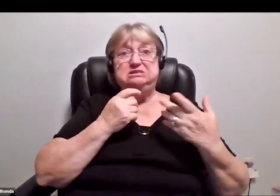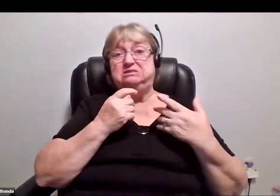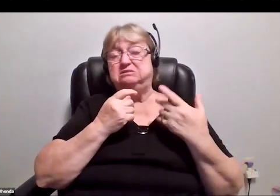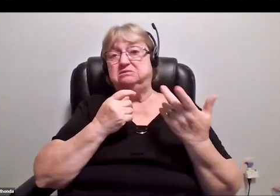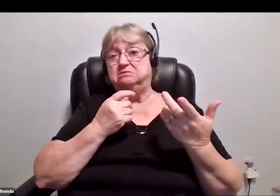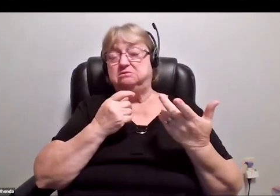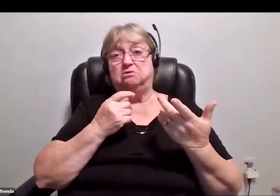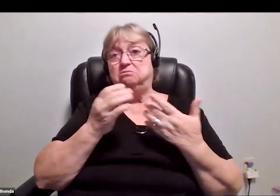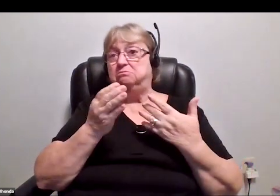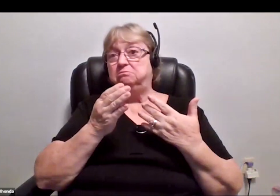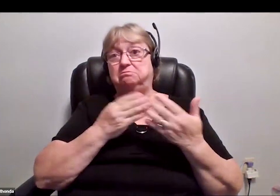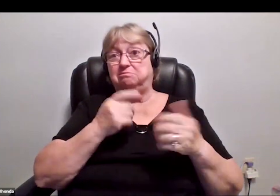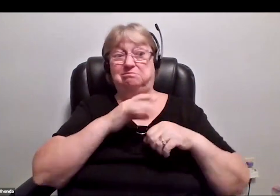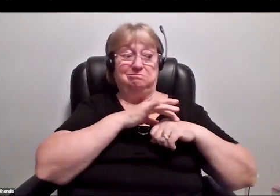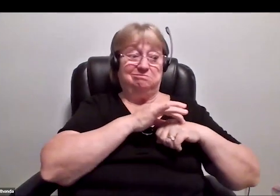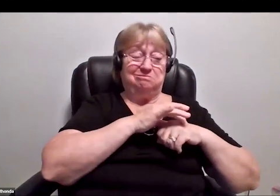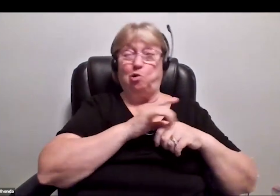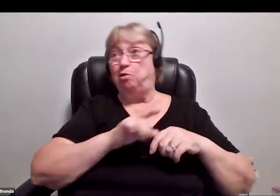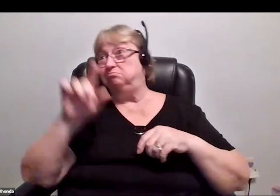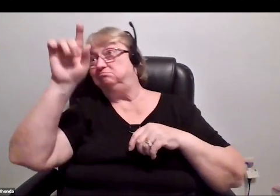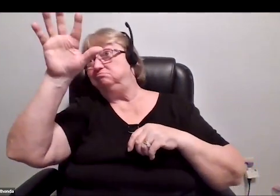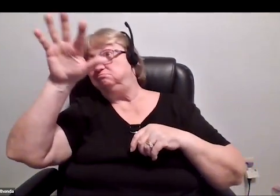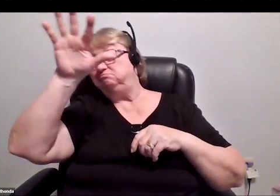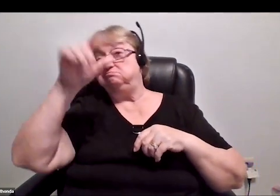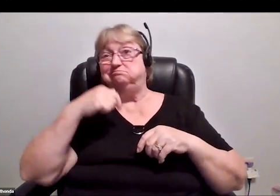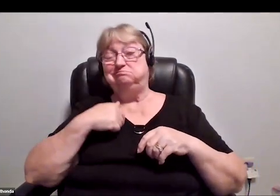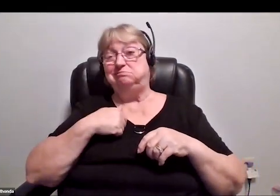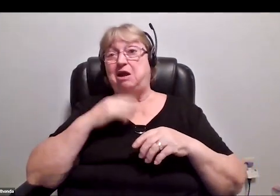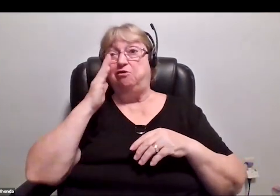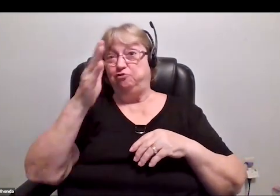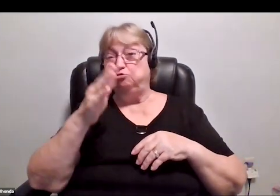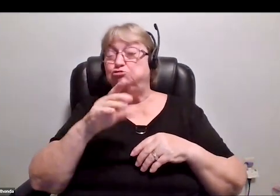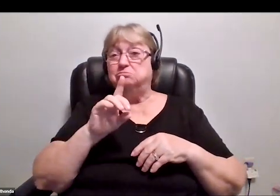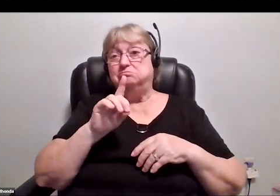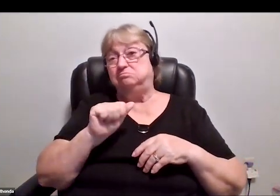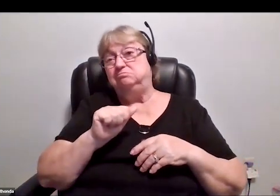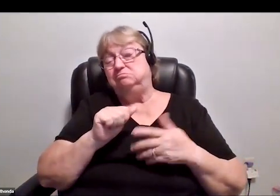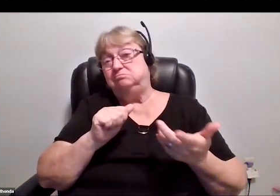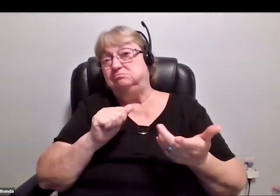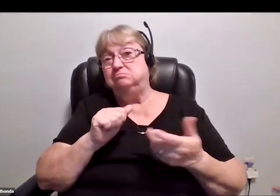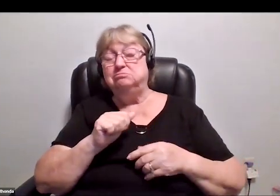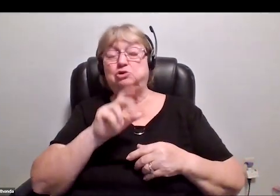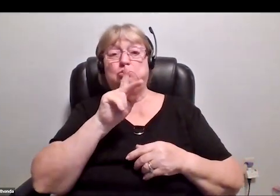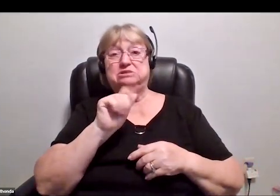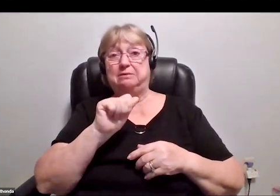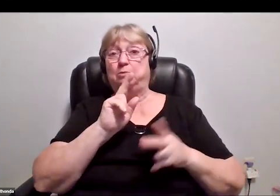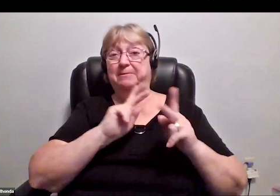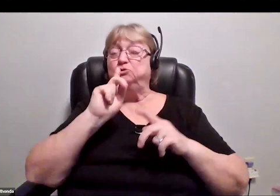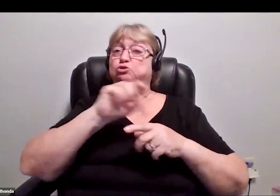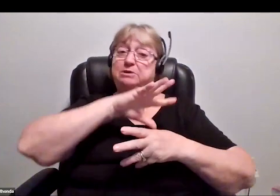Whether we're on planet or off planet, our future is disabled, and disabled people should therefore be included, not just as regular participants,